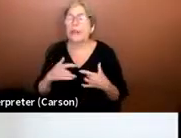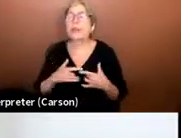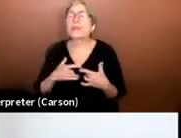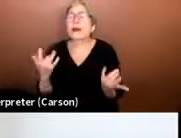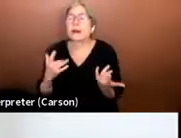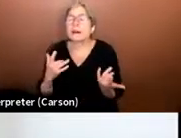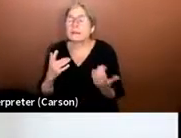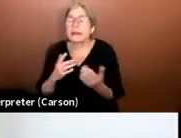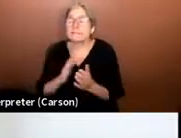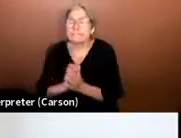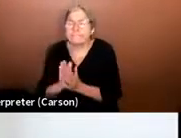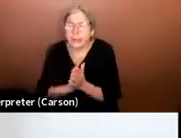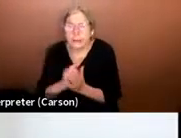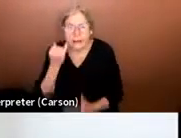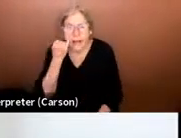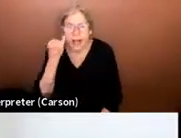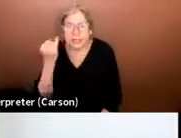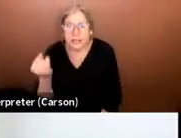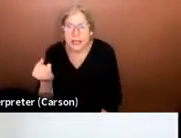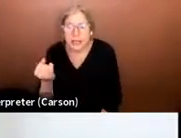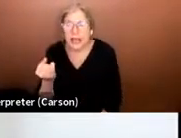JIEZed. And